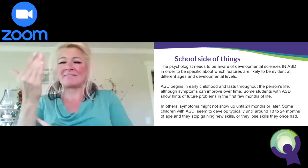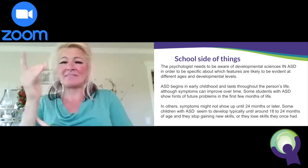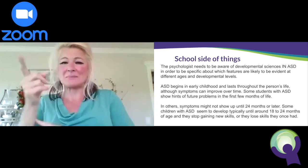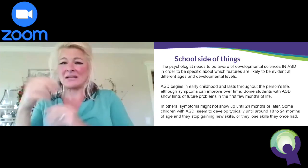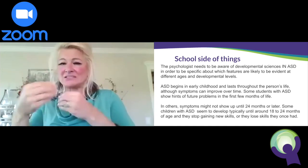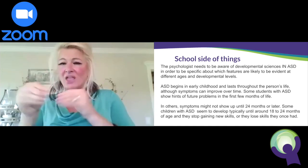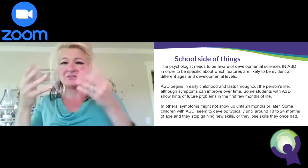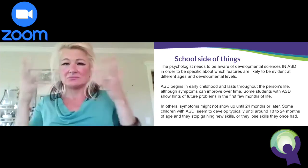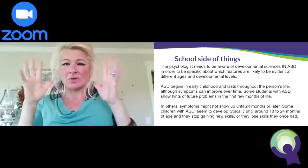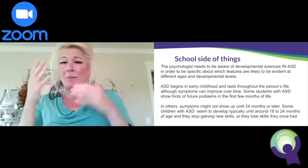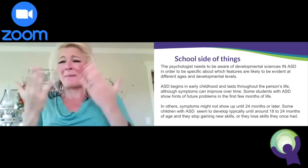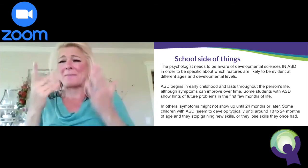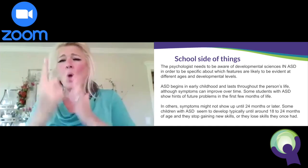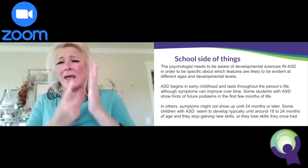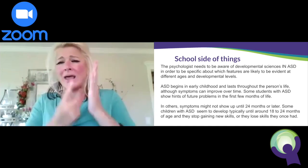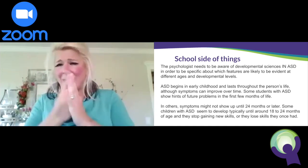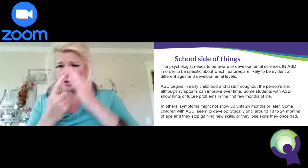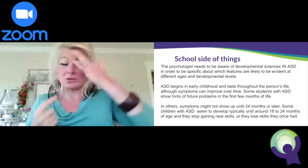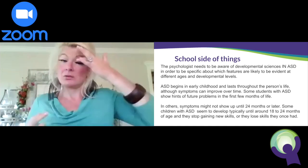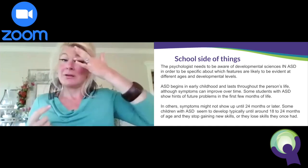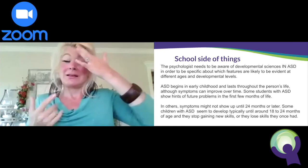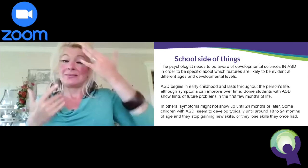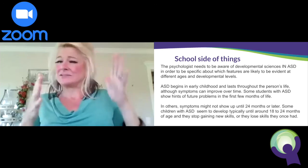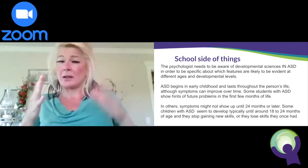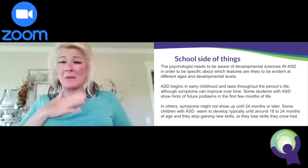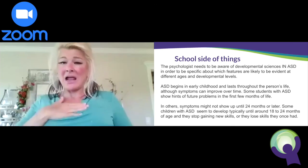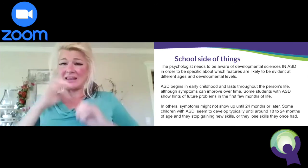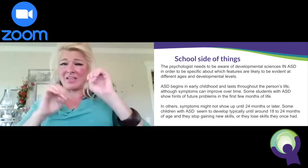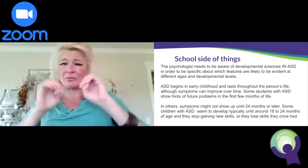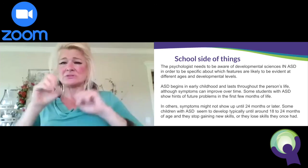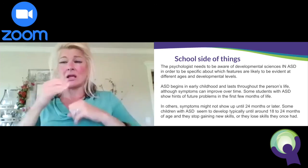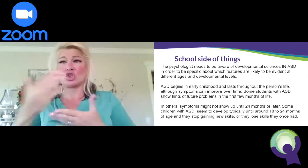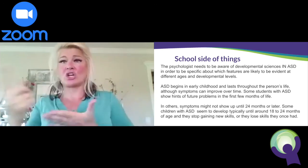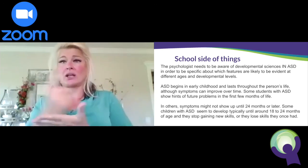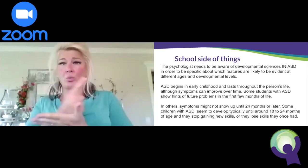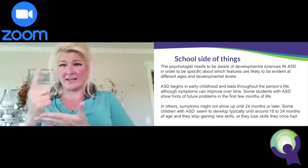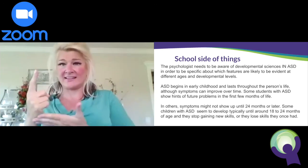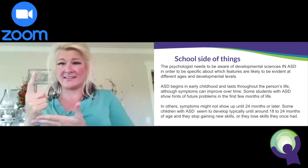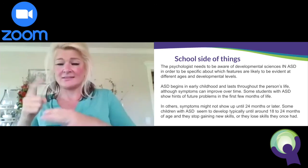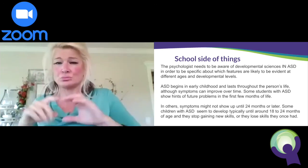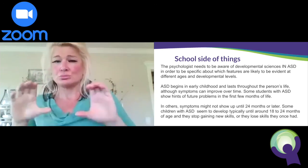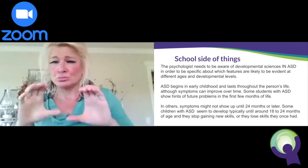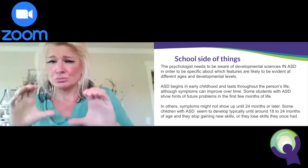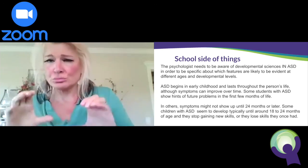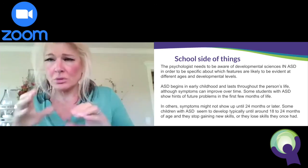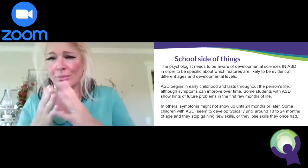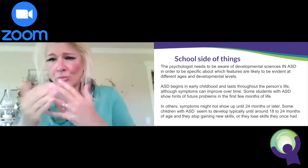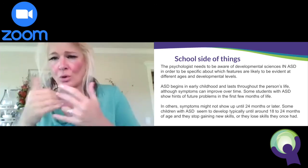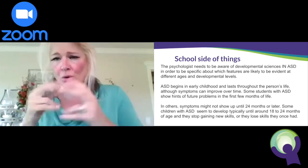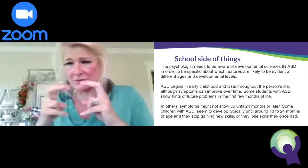look at all the numbers, because they're only in the doctor's office for about 15 minutes. My evaluations..it takes about a good